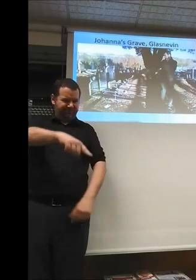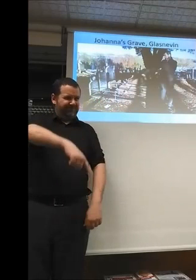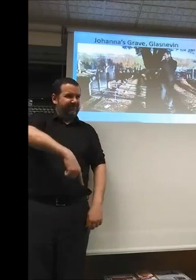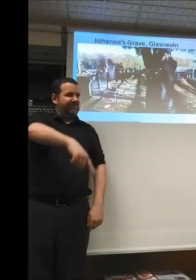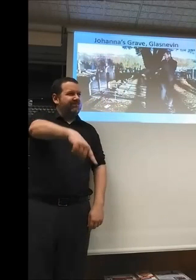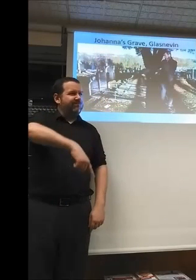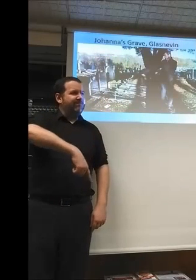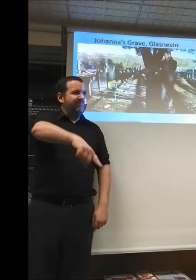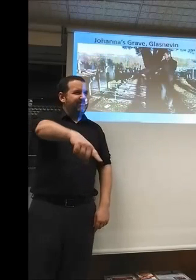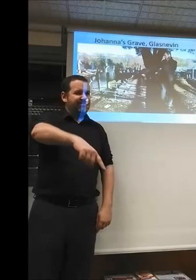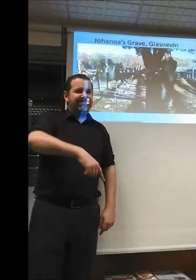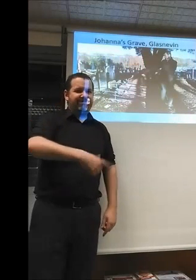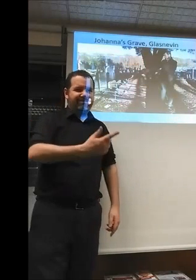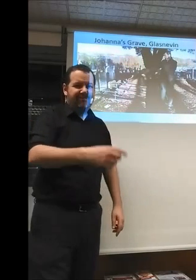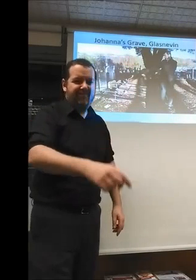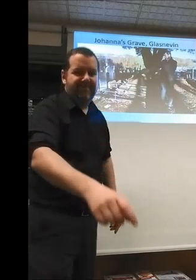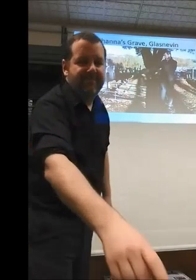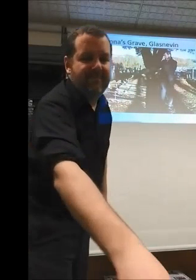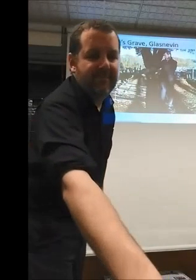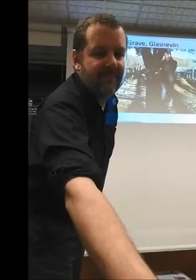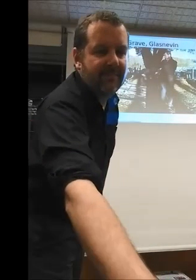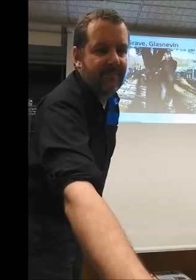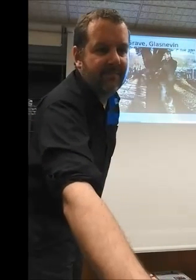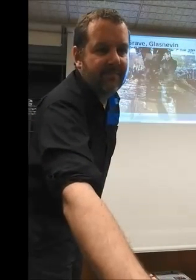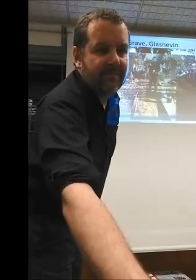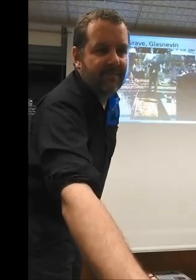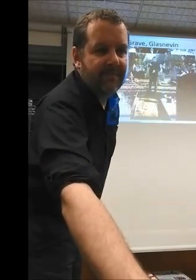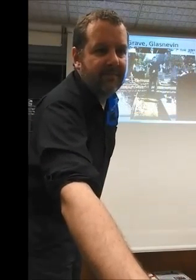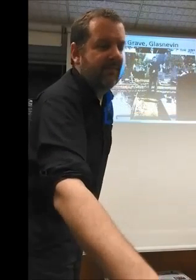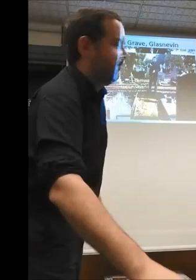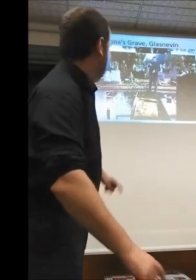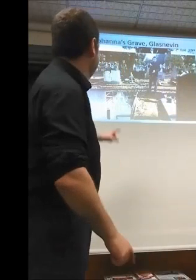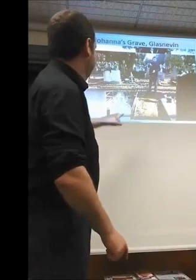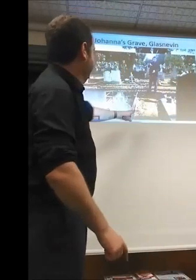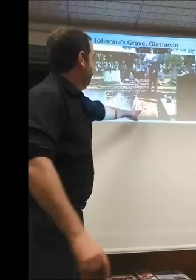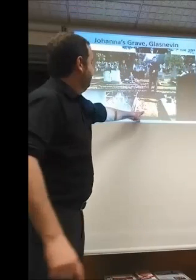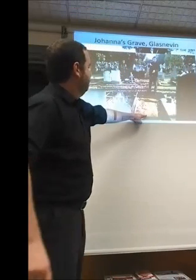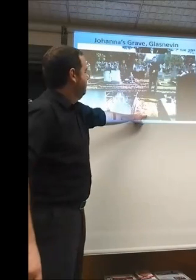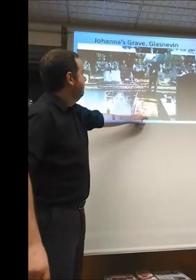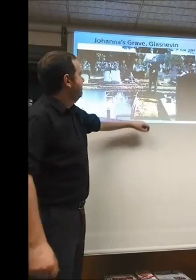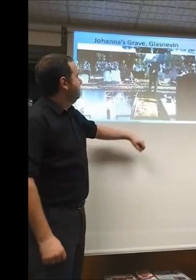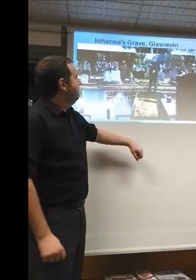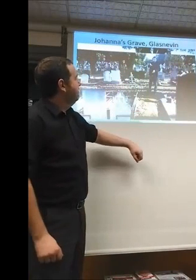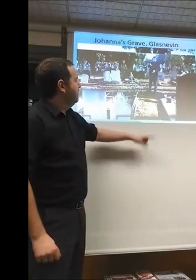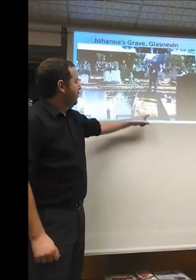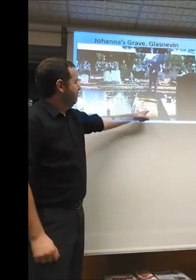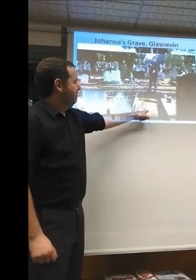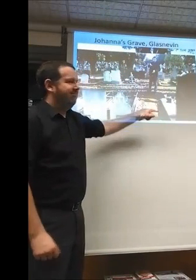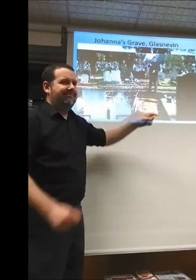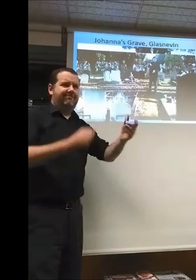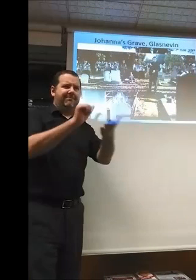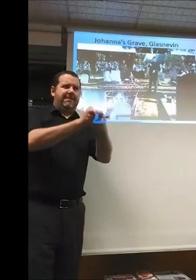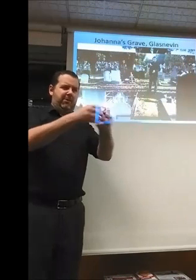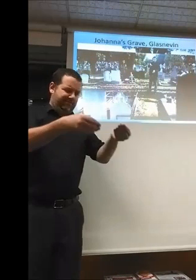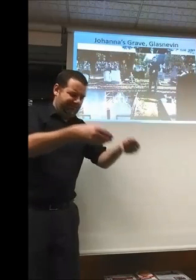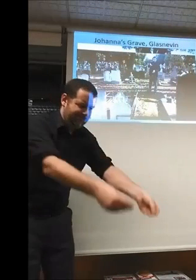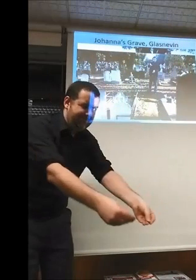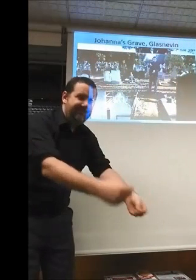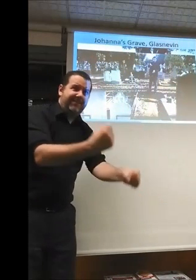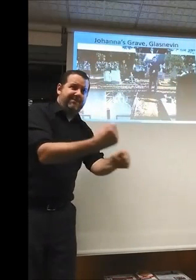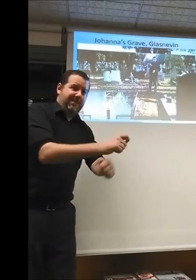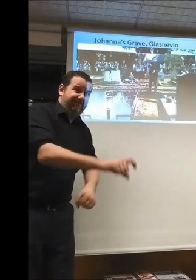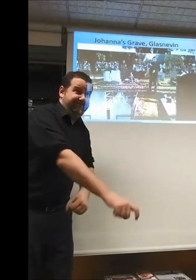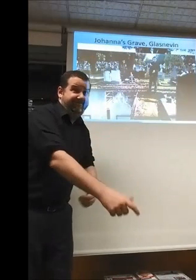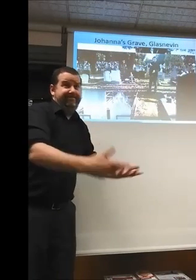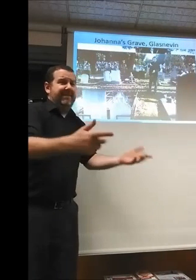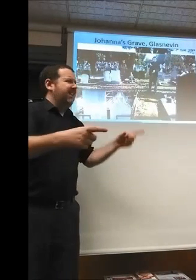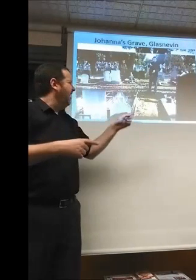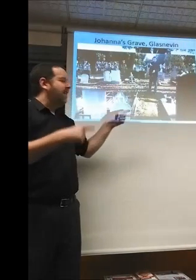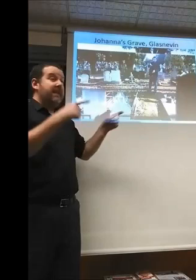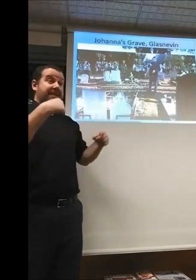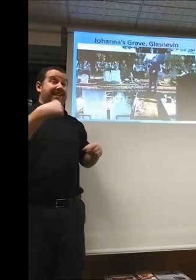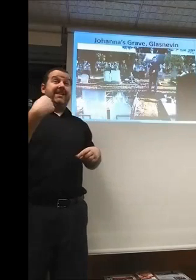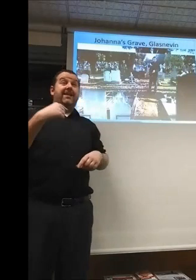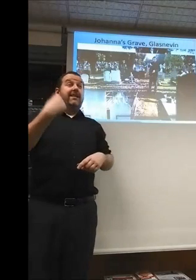He started crying and he was very upset by the whole thing.